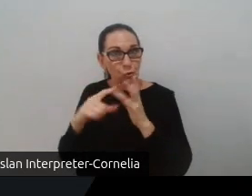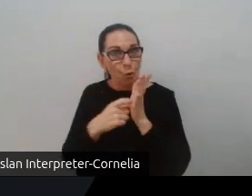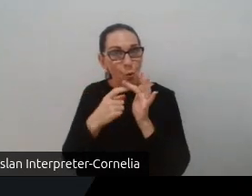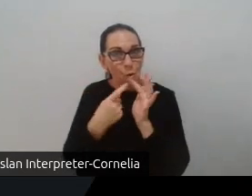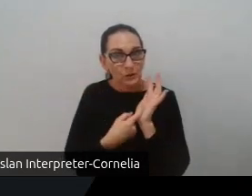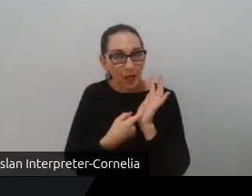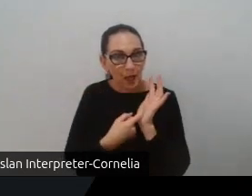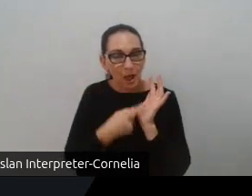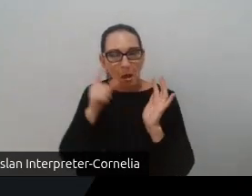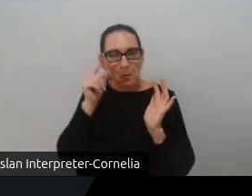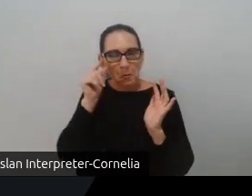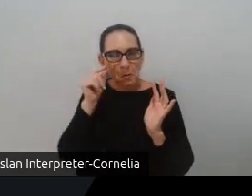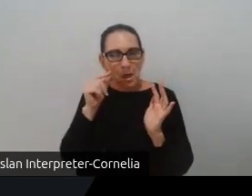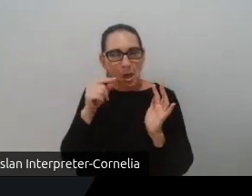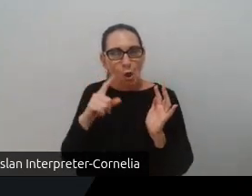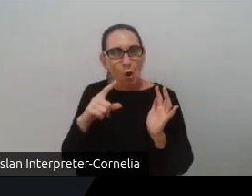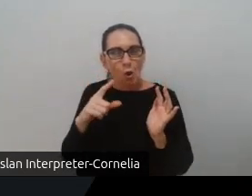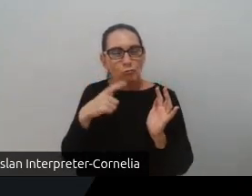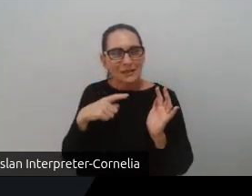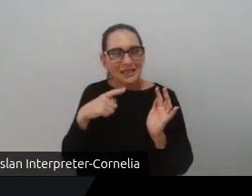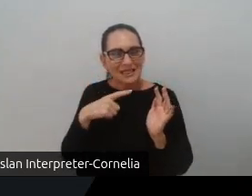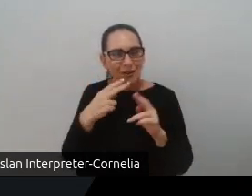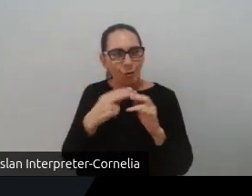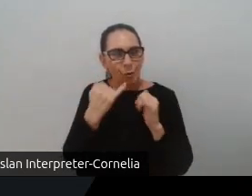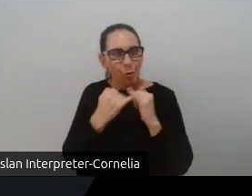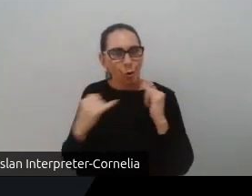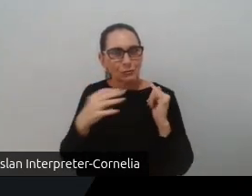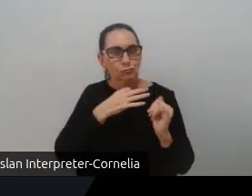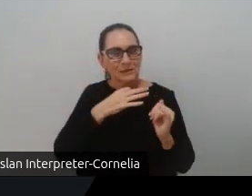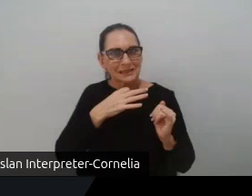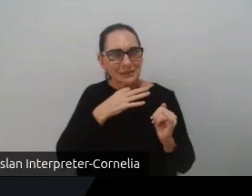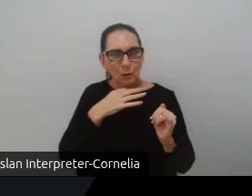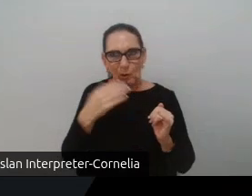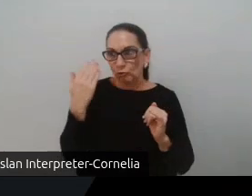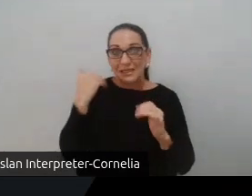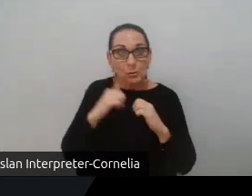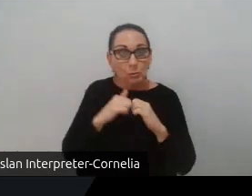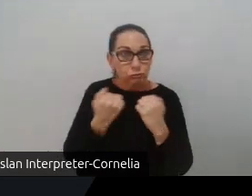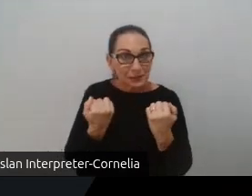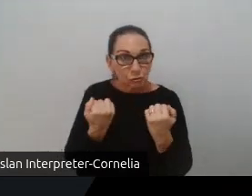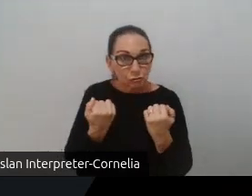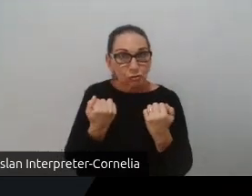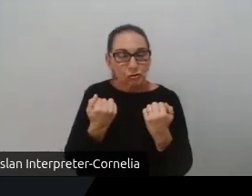is a recent elevation and risk and a recent breach and they need um urgent attention to